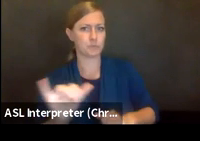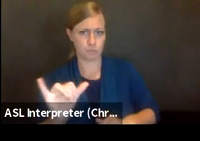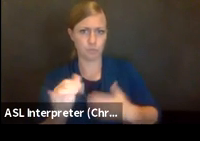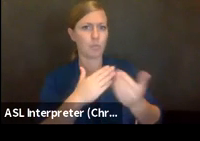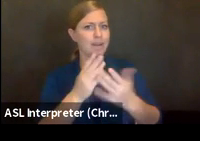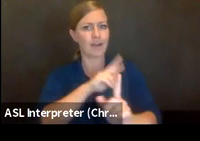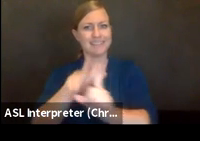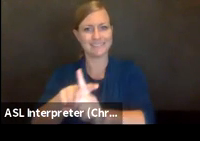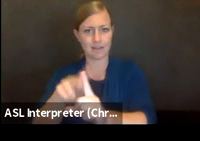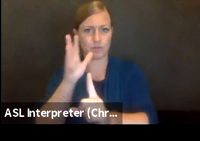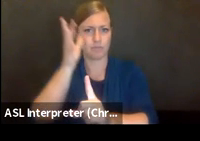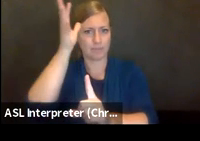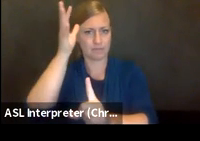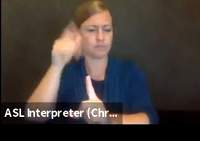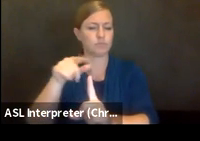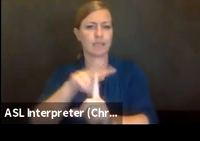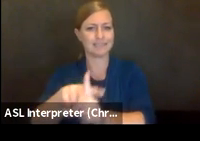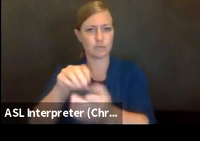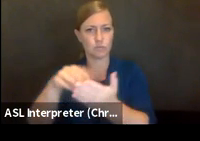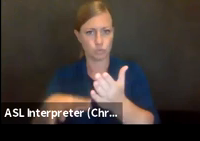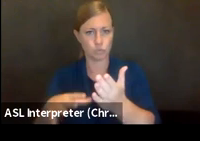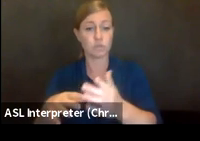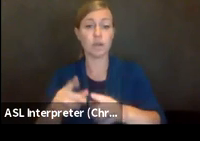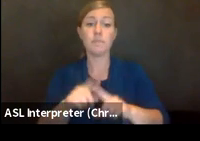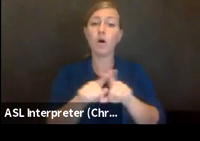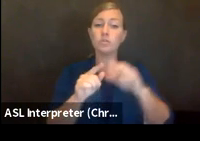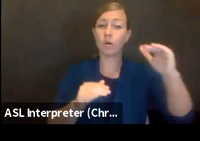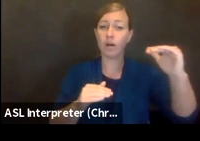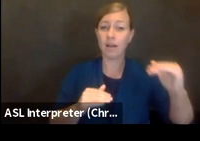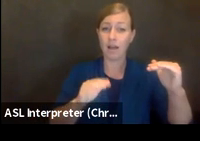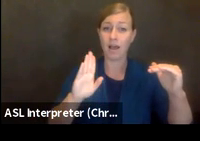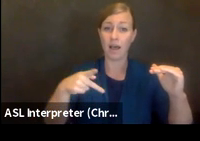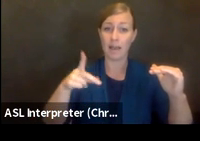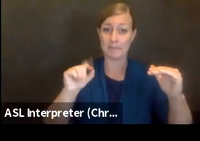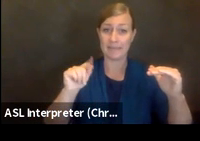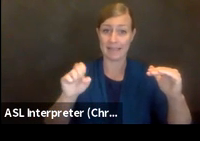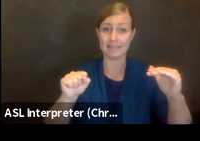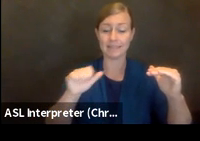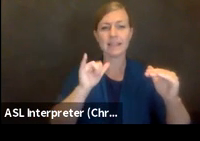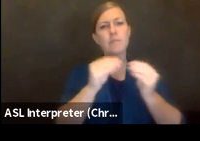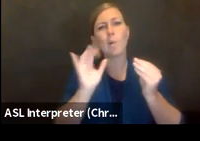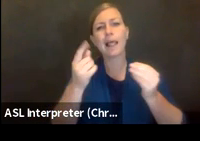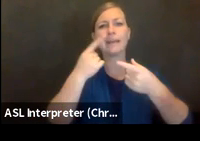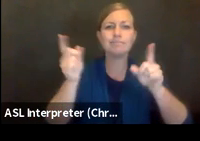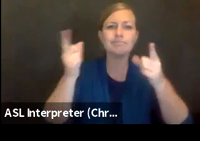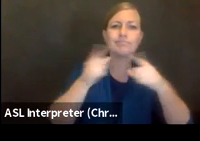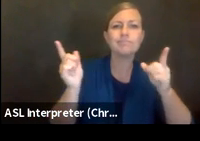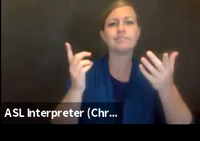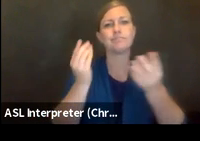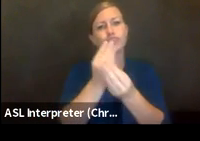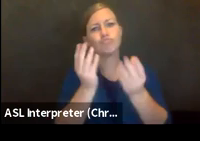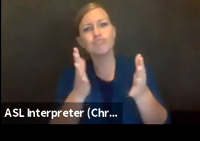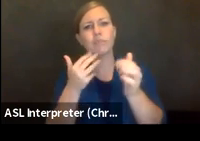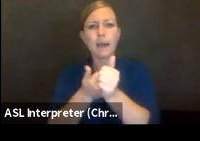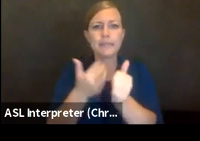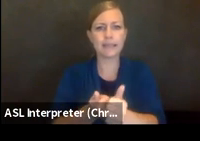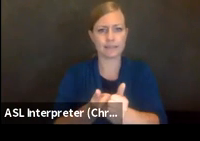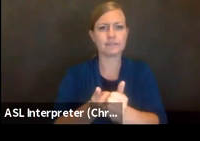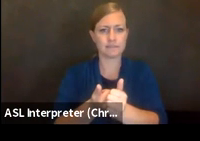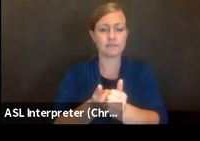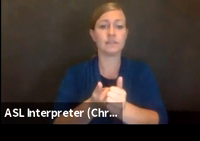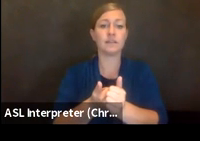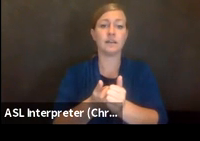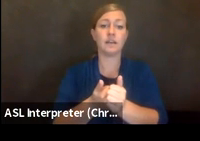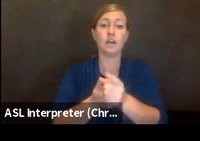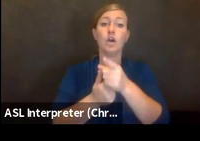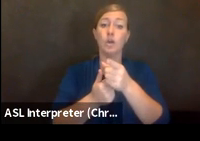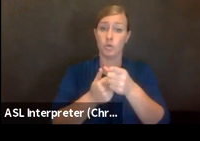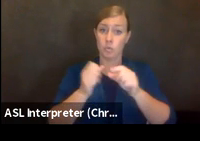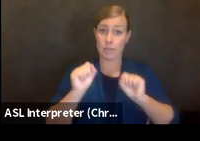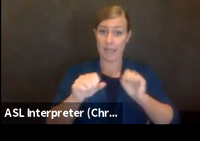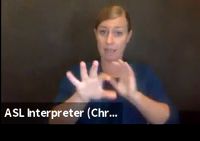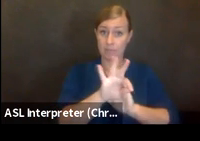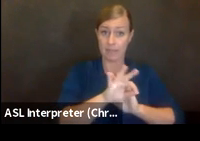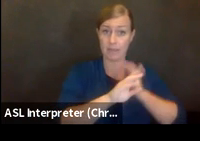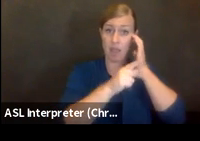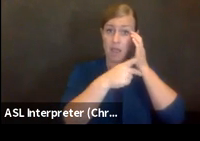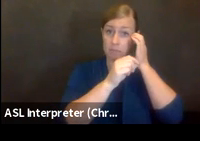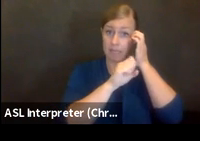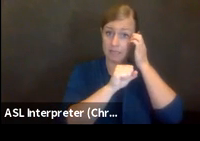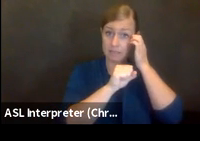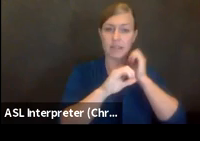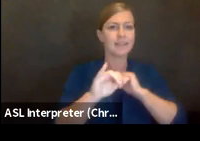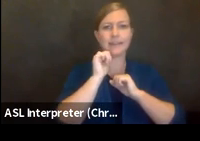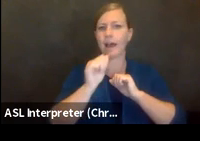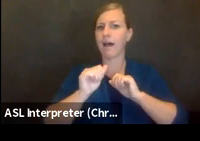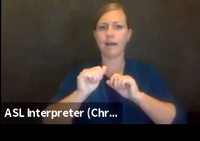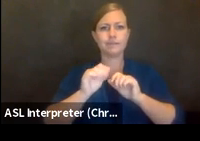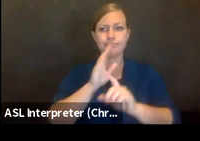ESD 189 - Amy Colburn: But updates is something that a lot of teachers choose to use just kind of as a message board, you know, just keep folks up to date on what's happening. And you can choose these updates, because they're not going to like individual students like an assignment.